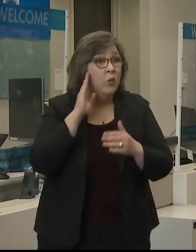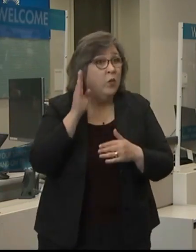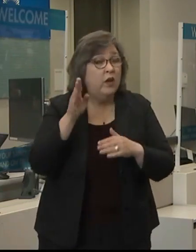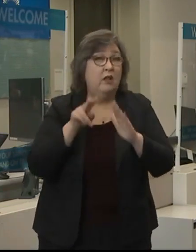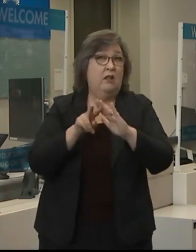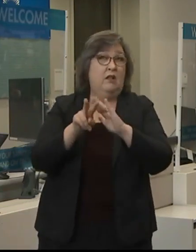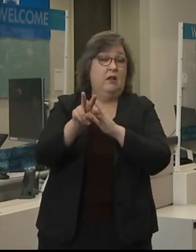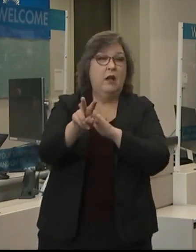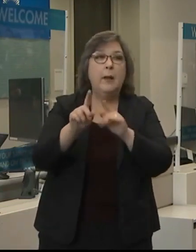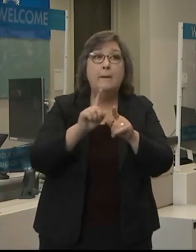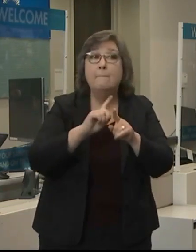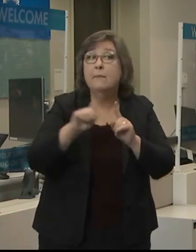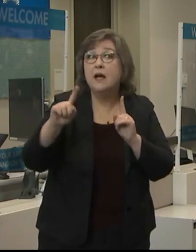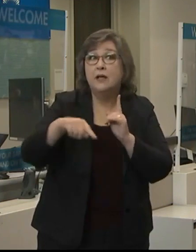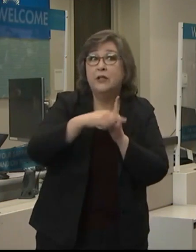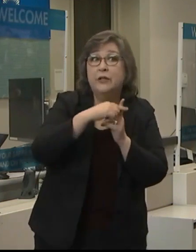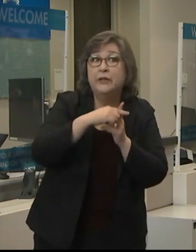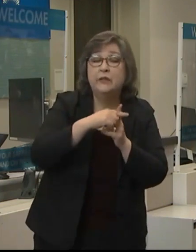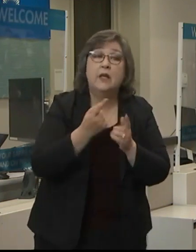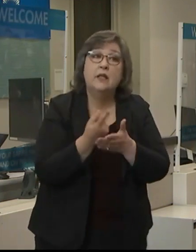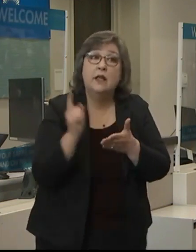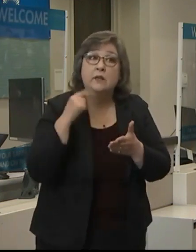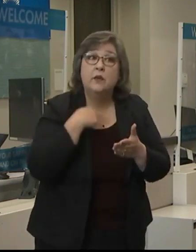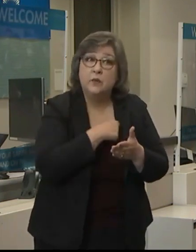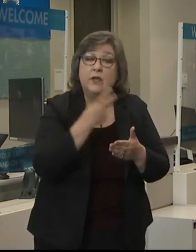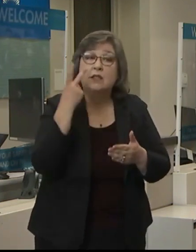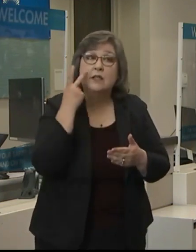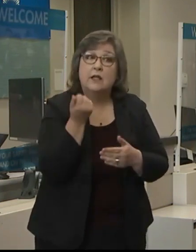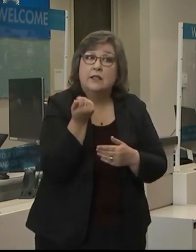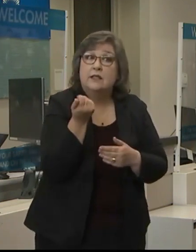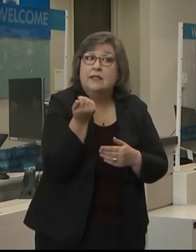week, we saw a 16% increase in the number of people getting their first